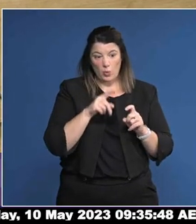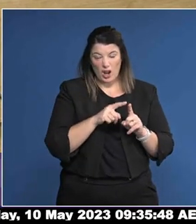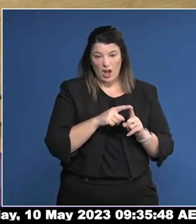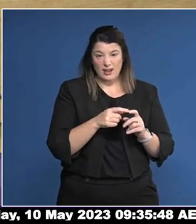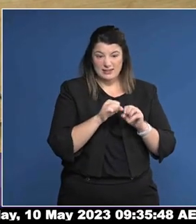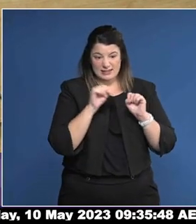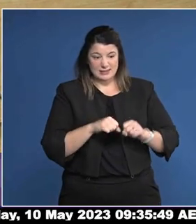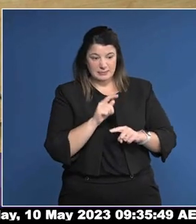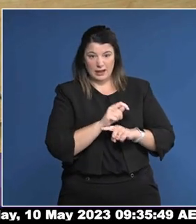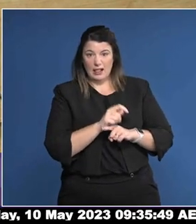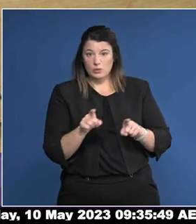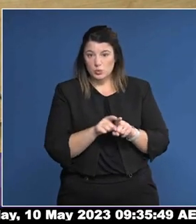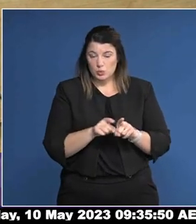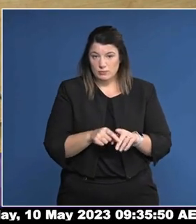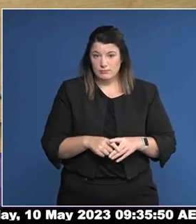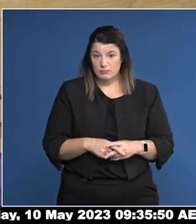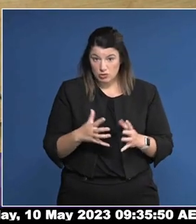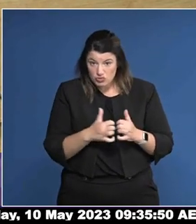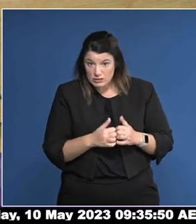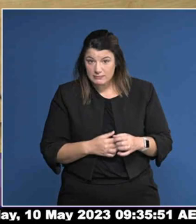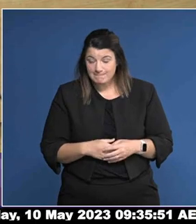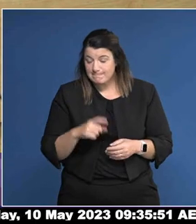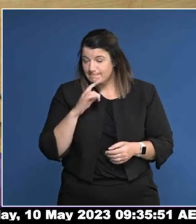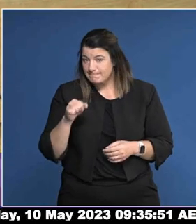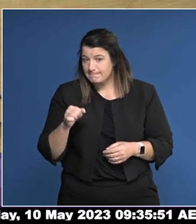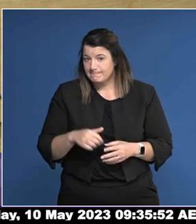Mm-hmm. MS EASTMAN: And as you read through the article and the extracts of